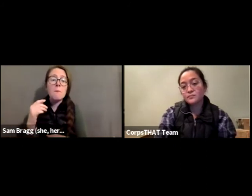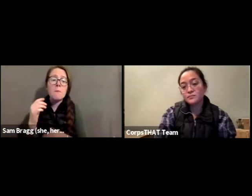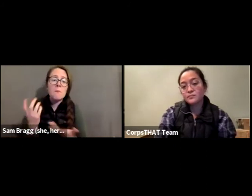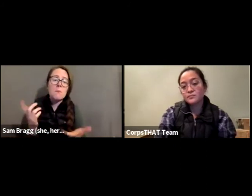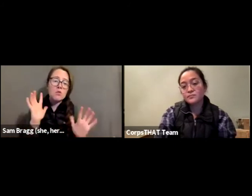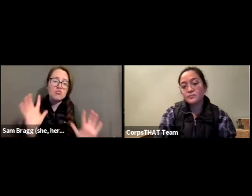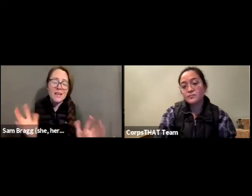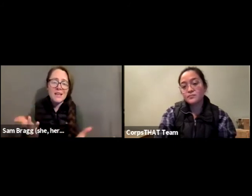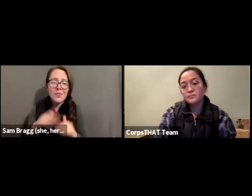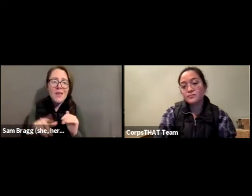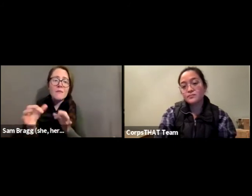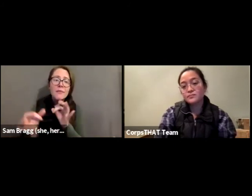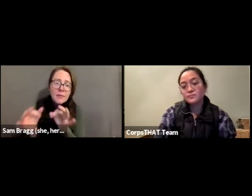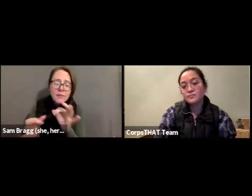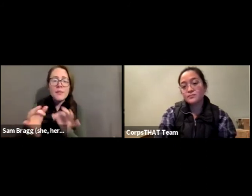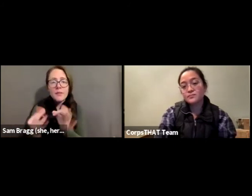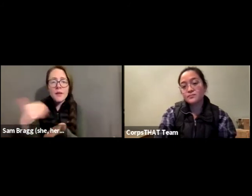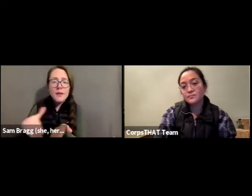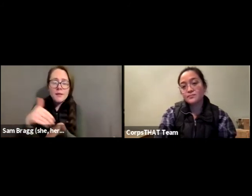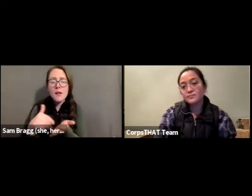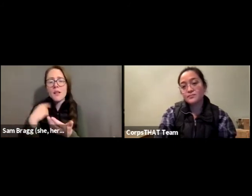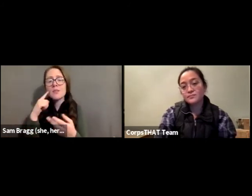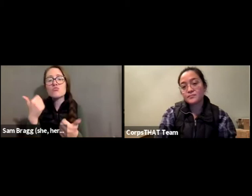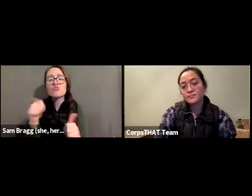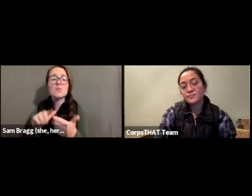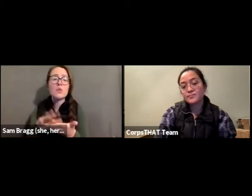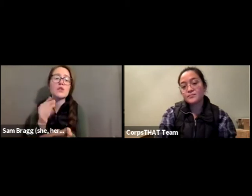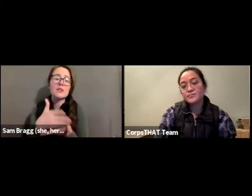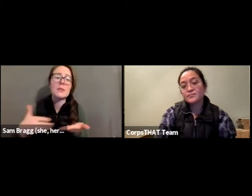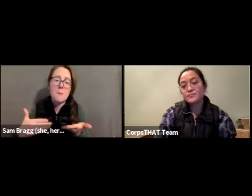individual so just learning some gestures and some signs so that they don't have to explain